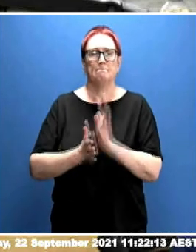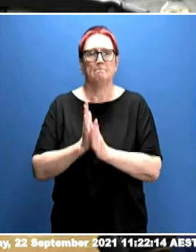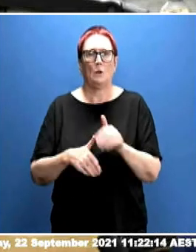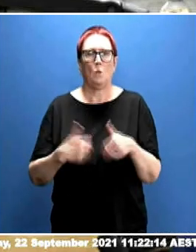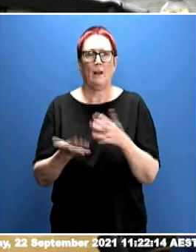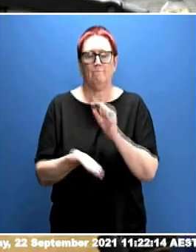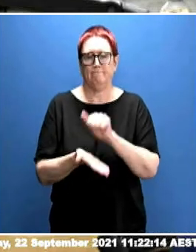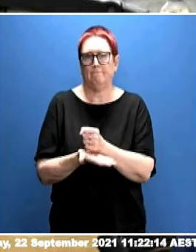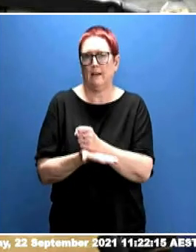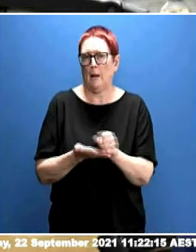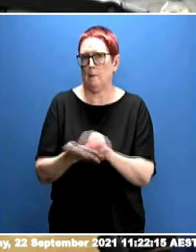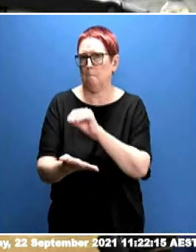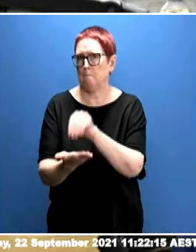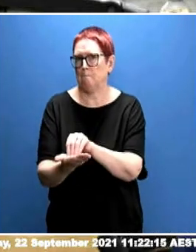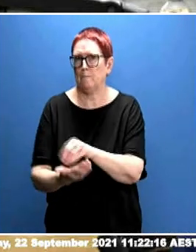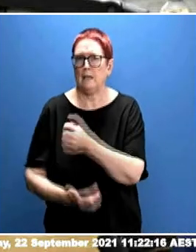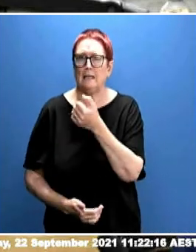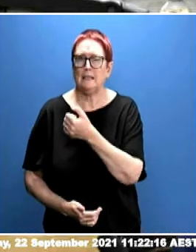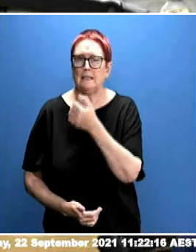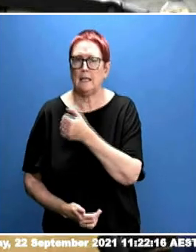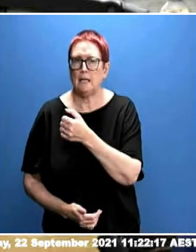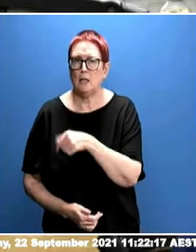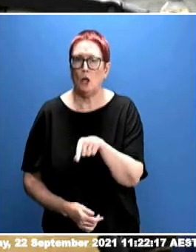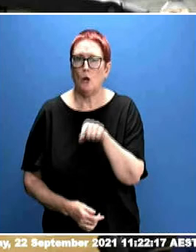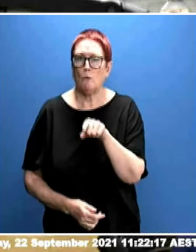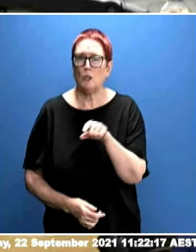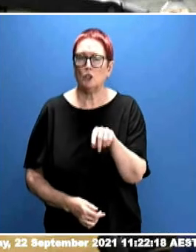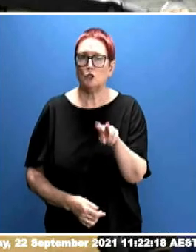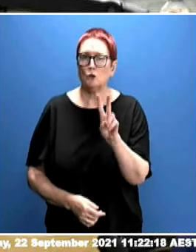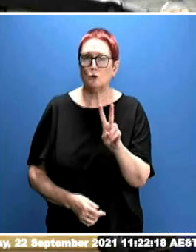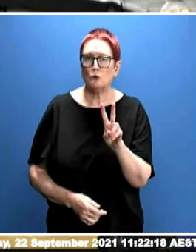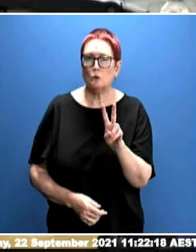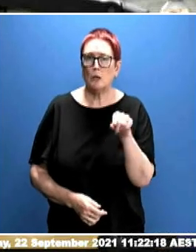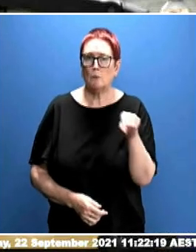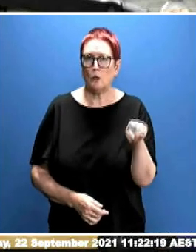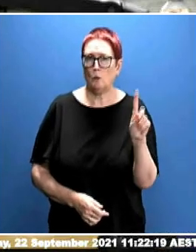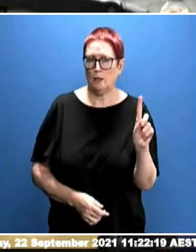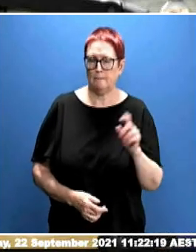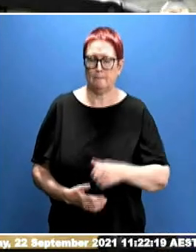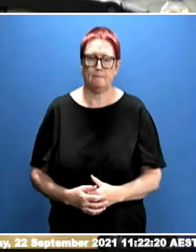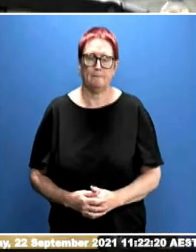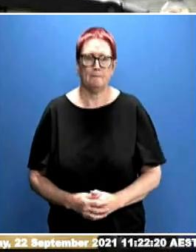the exhibit number of 16.20.1, yes.